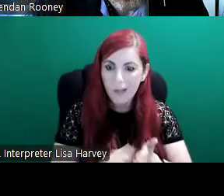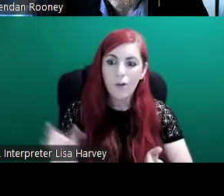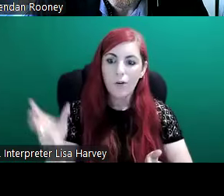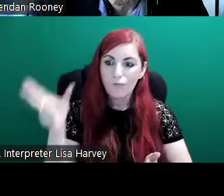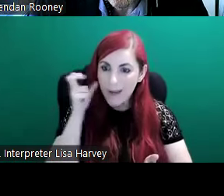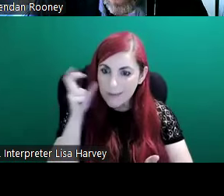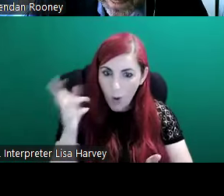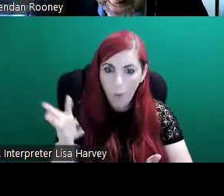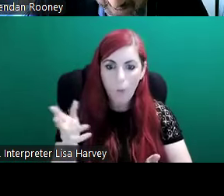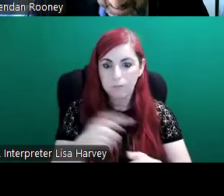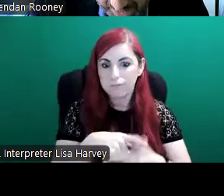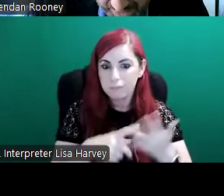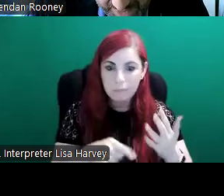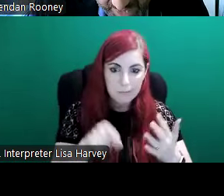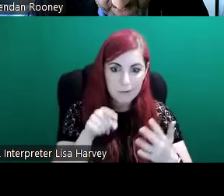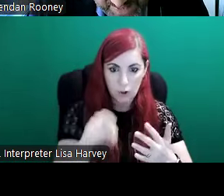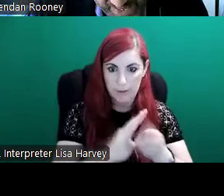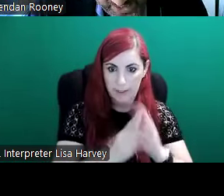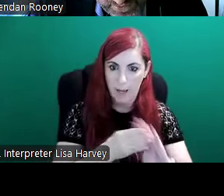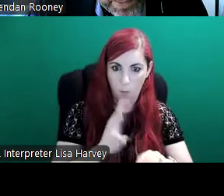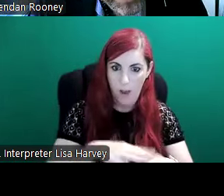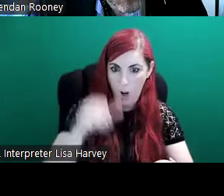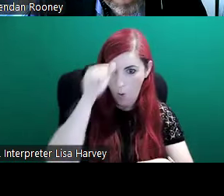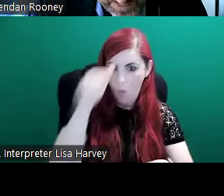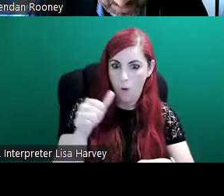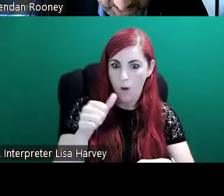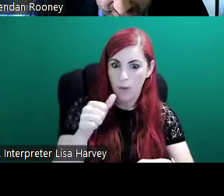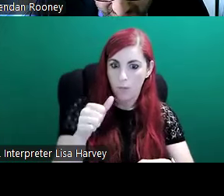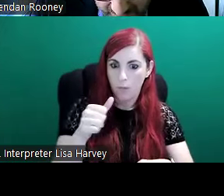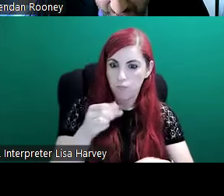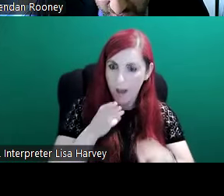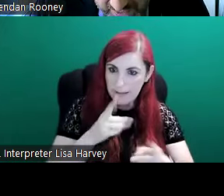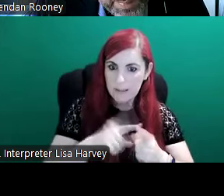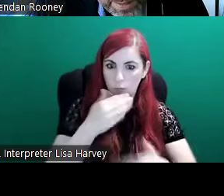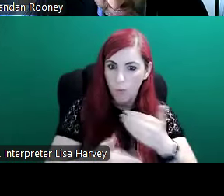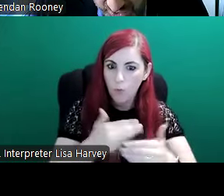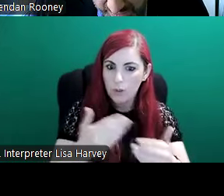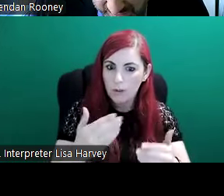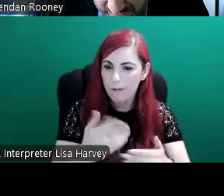the 1920s again, these echoed the concerns of gleiz, who was a committed socialist,